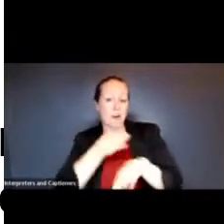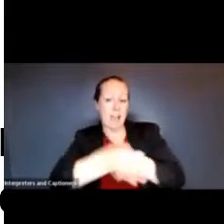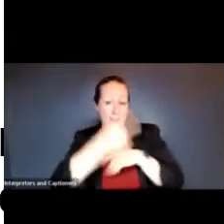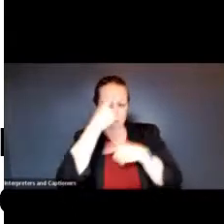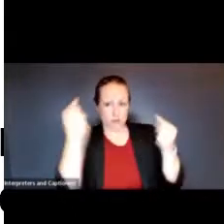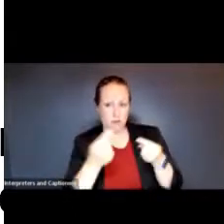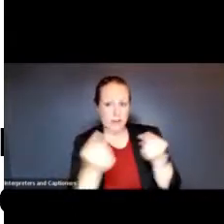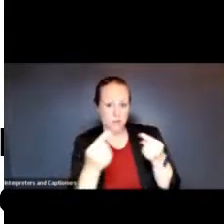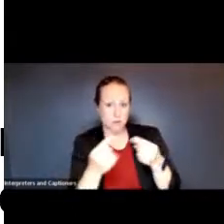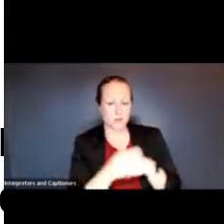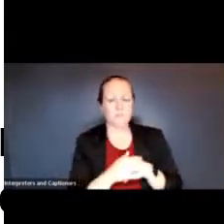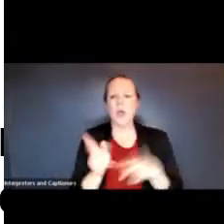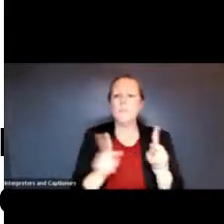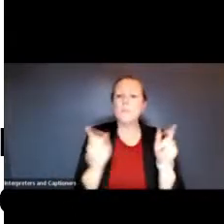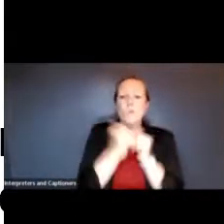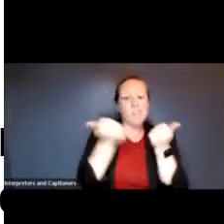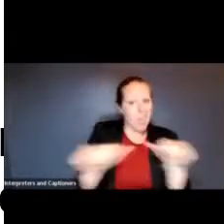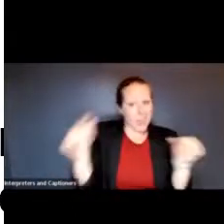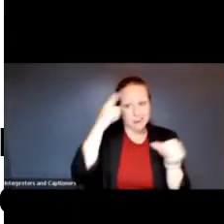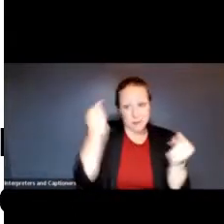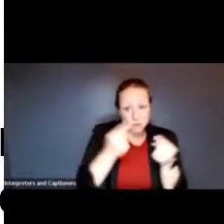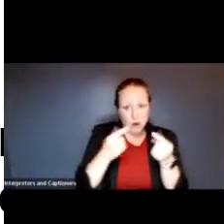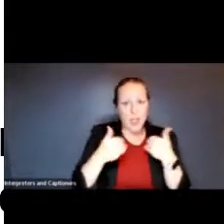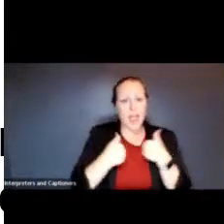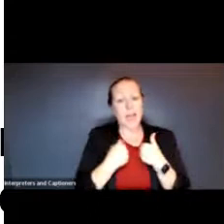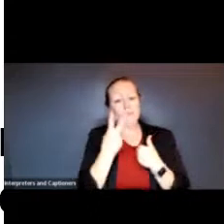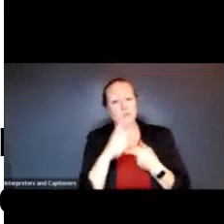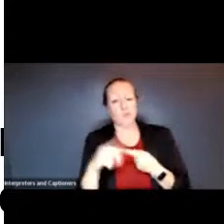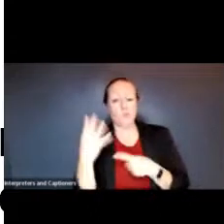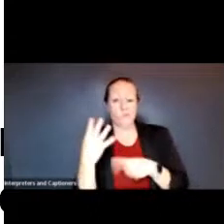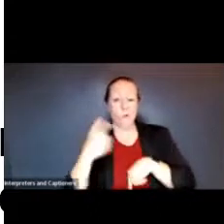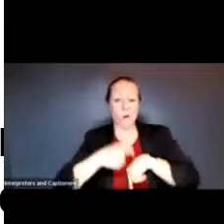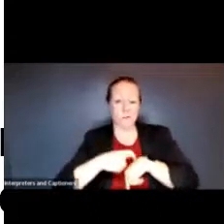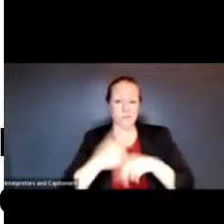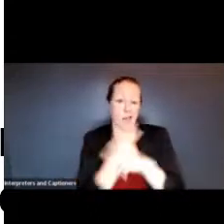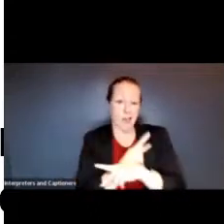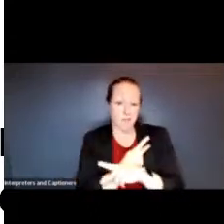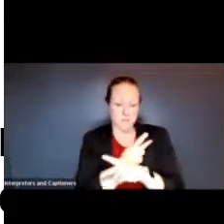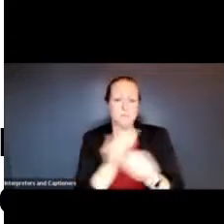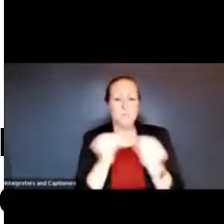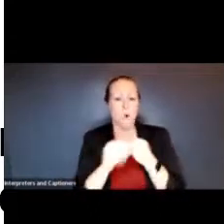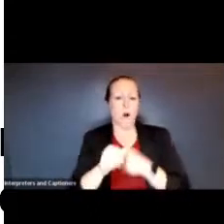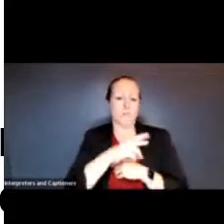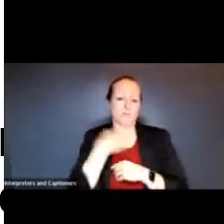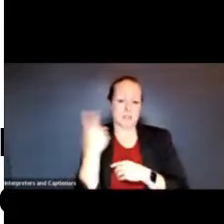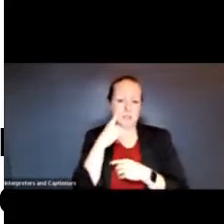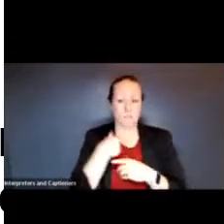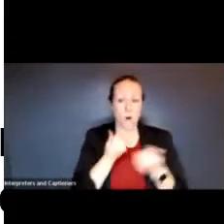have two to four times the risk of attempting or having death by suicide. Between 23 and 51% of